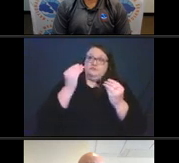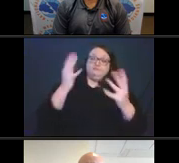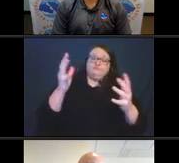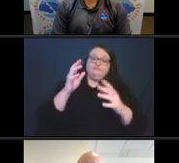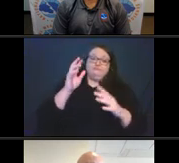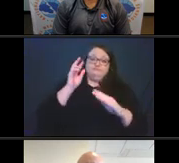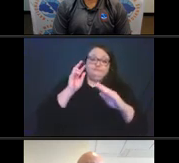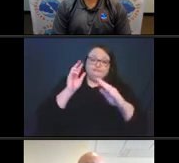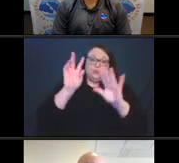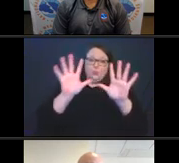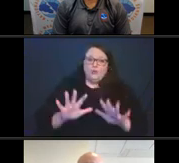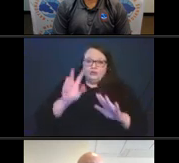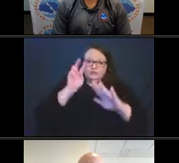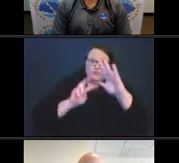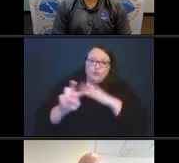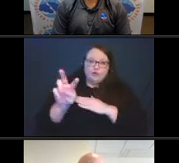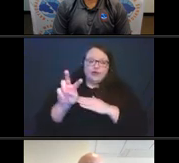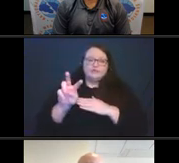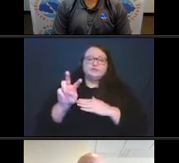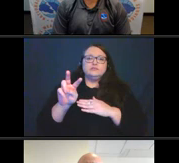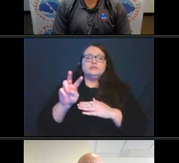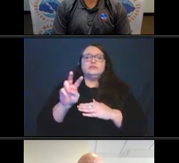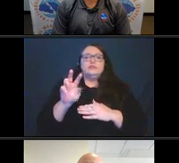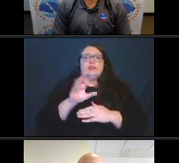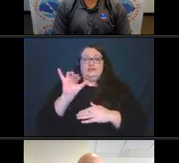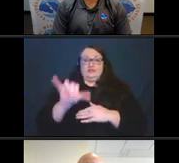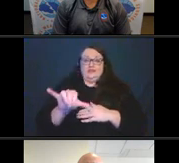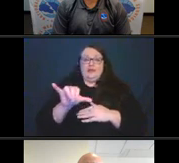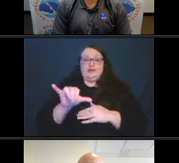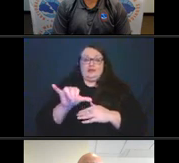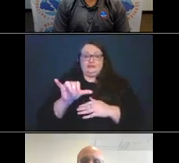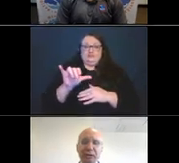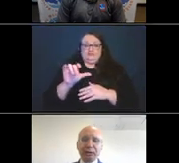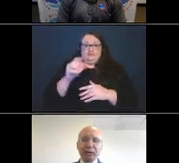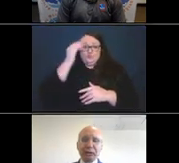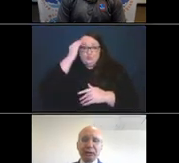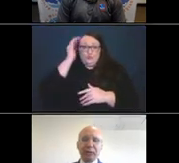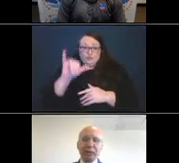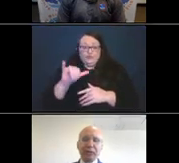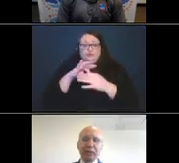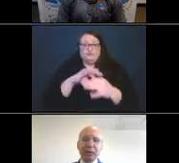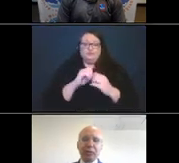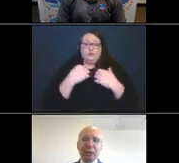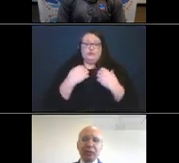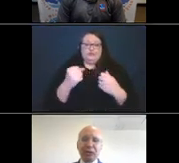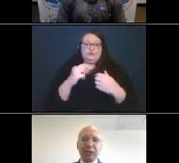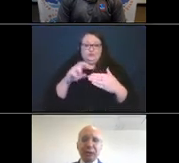because it is directly linked to health outcomes. And so we have, you know, confidence that when we